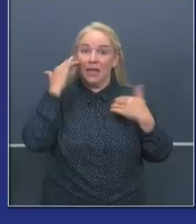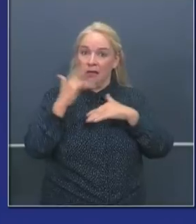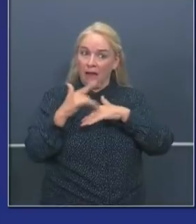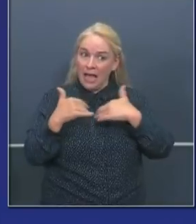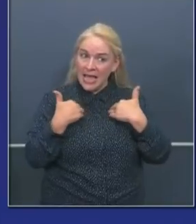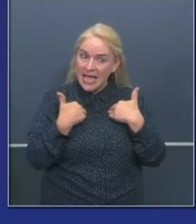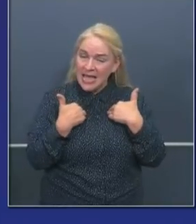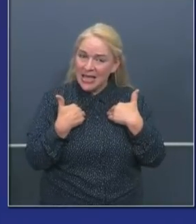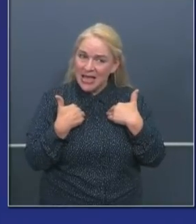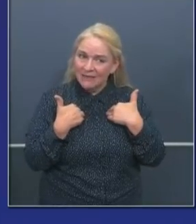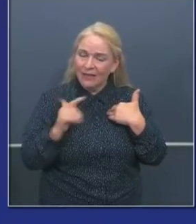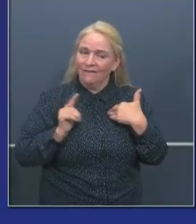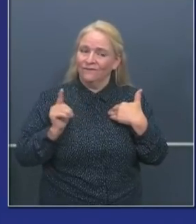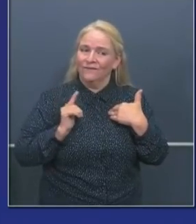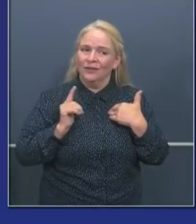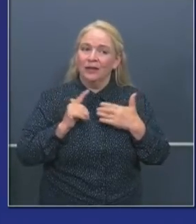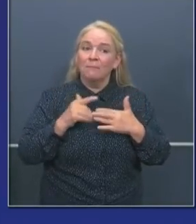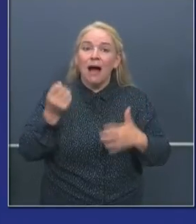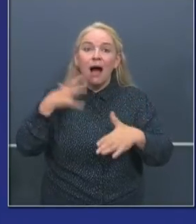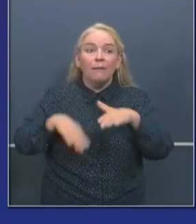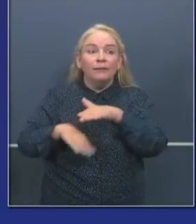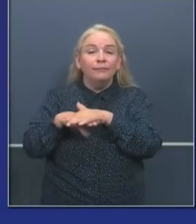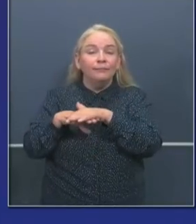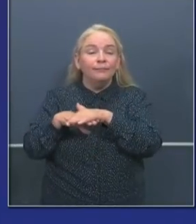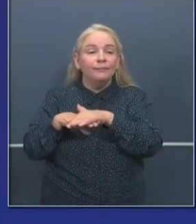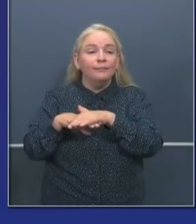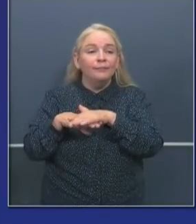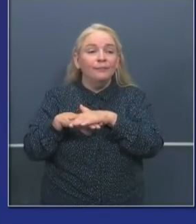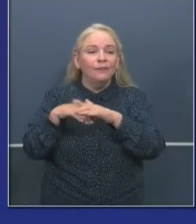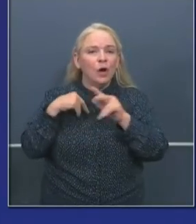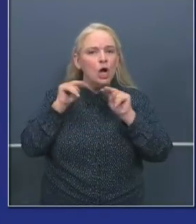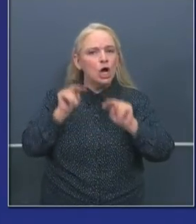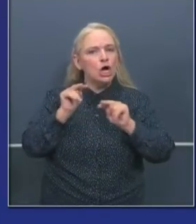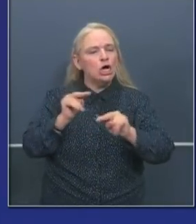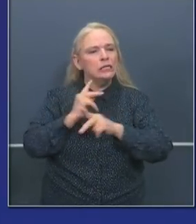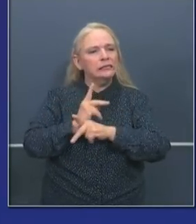1, 076 ARE FILLED WITH ICU COVID-19 POSITIVE PATIENTS.